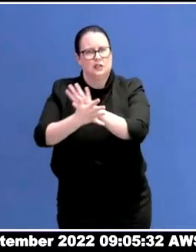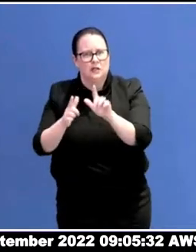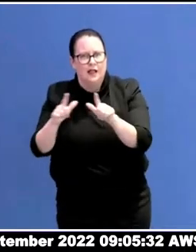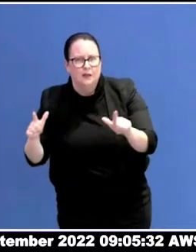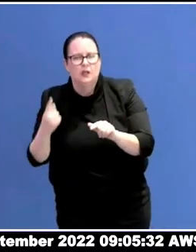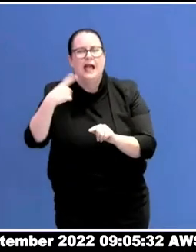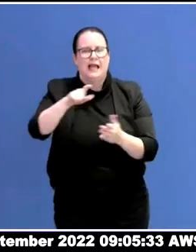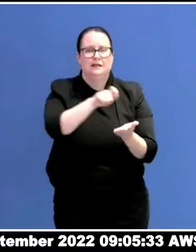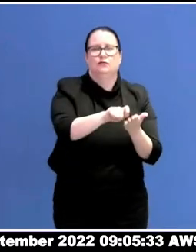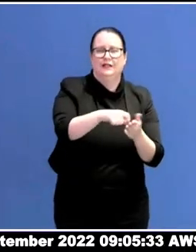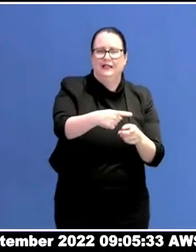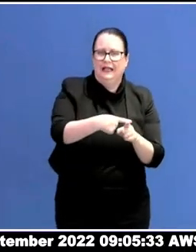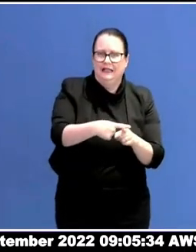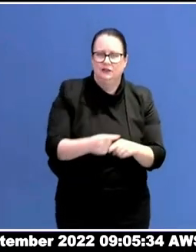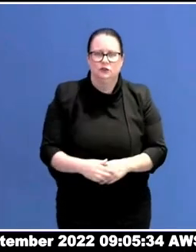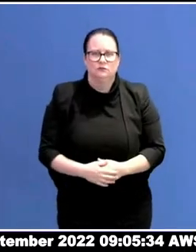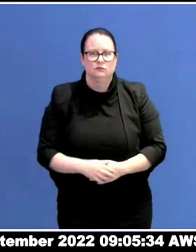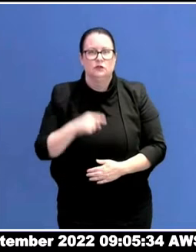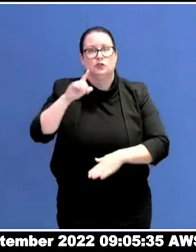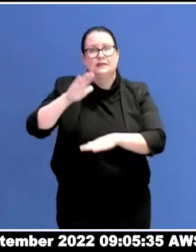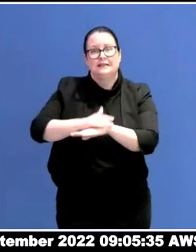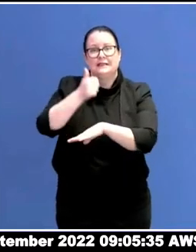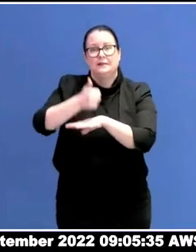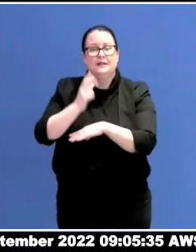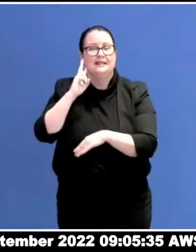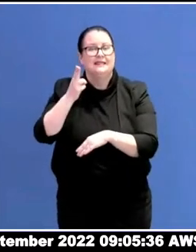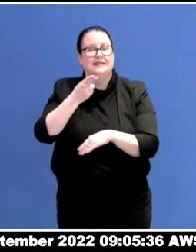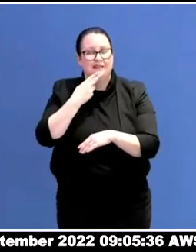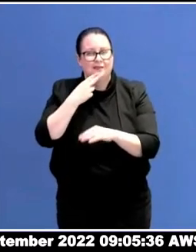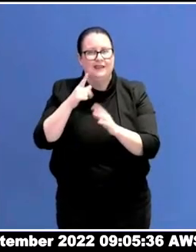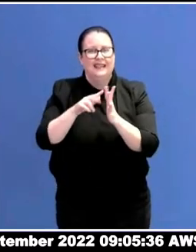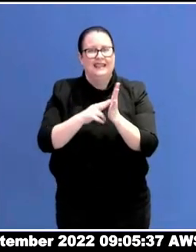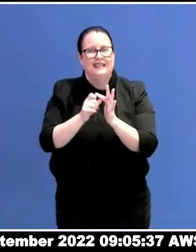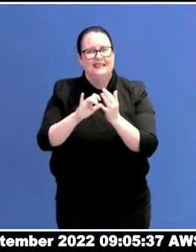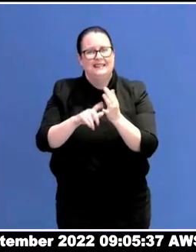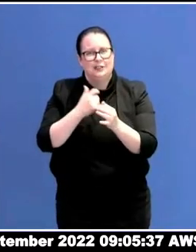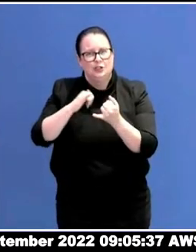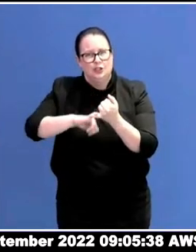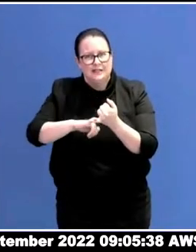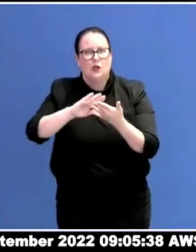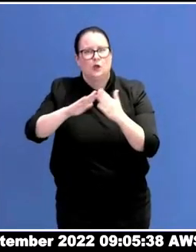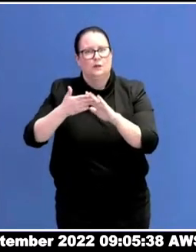She is the founder of the Deaf Indigenous Community Consultancy Proprietary Limited and